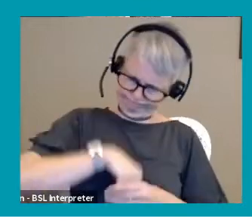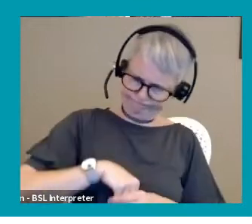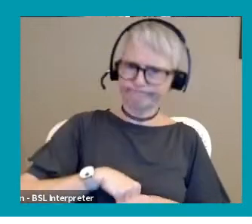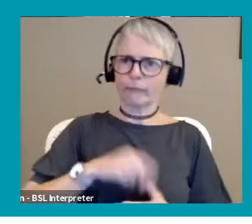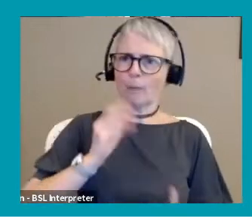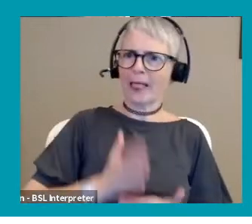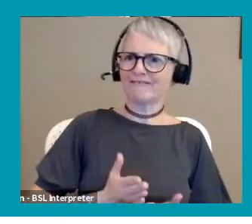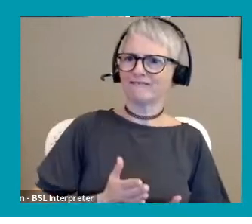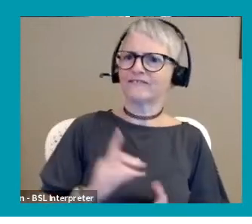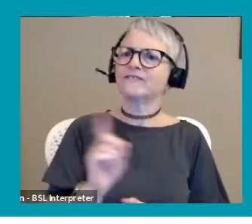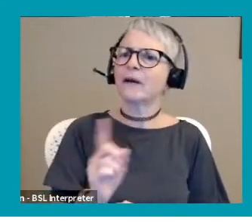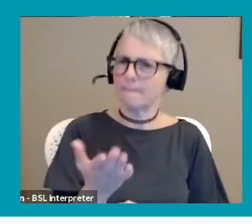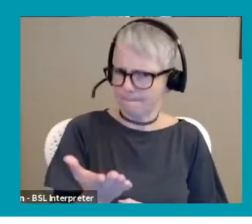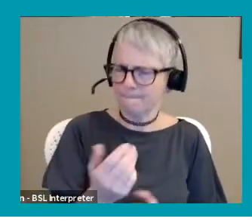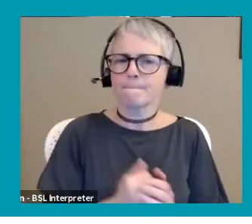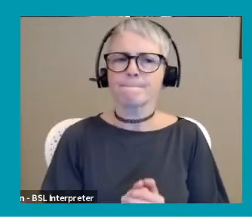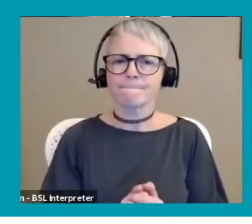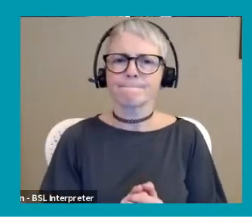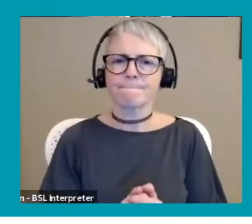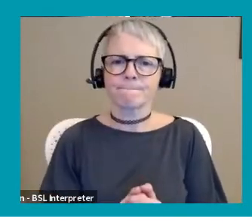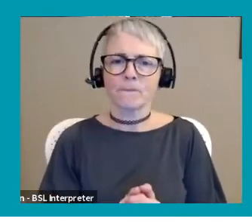If we think about that it's really important that you understand what